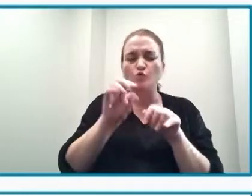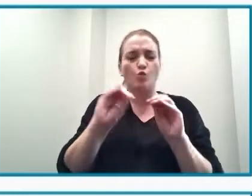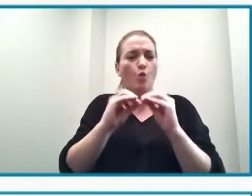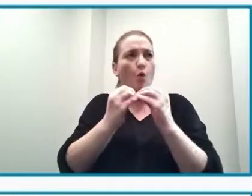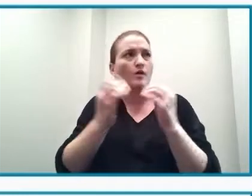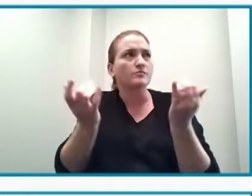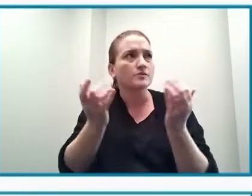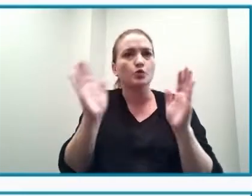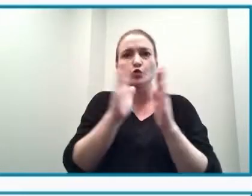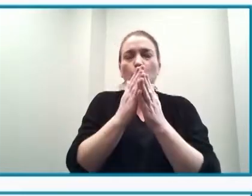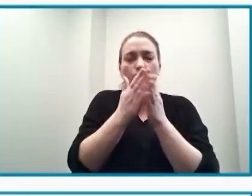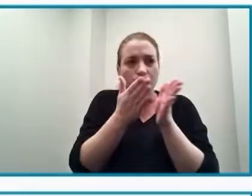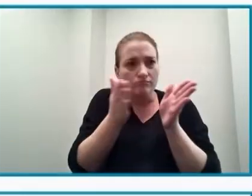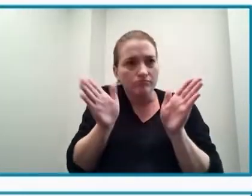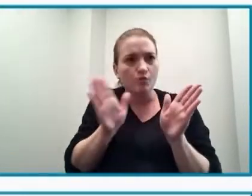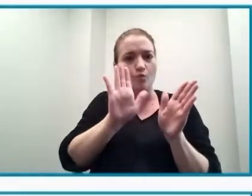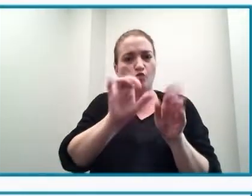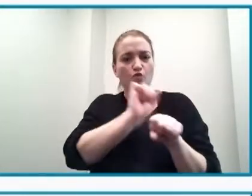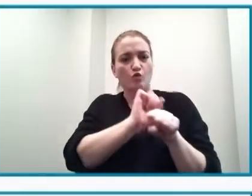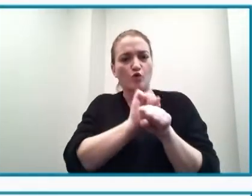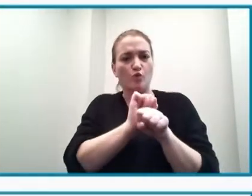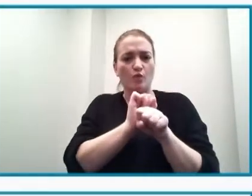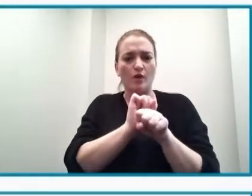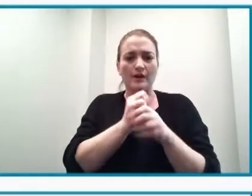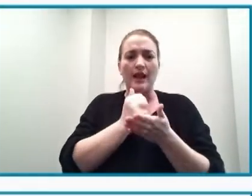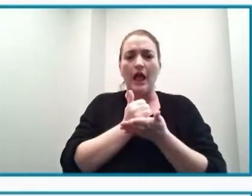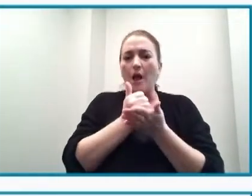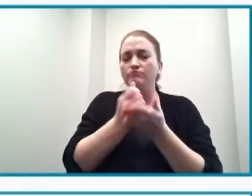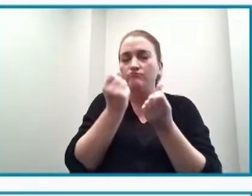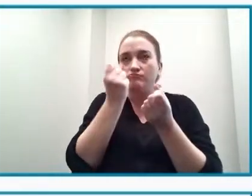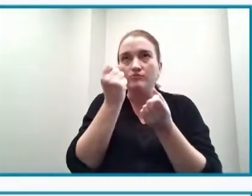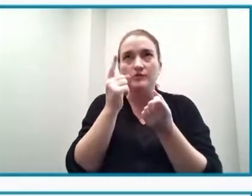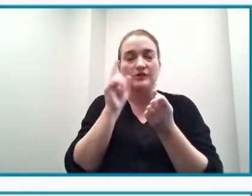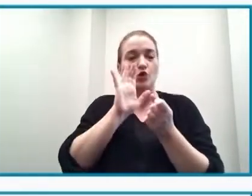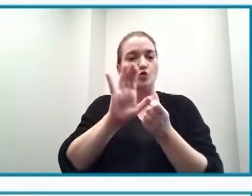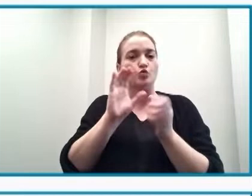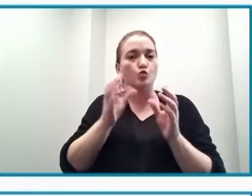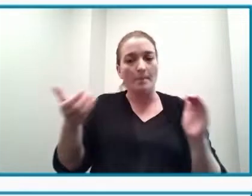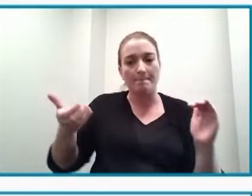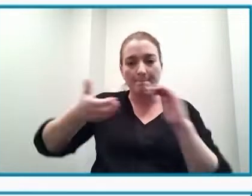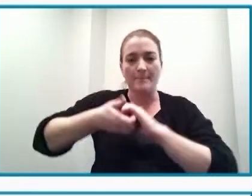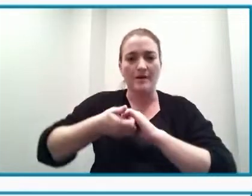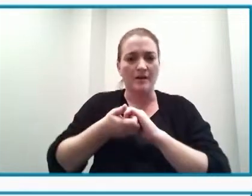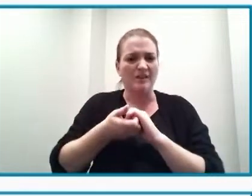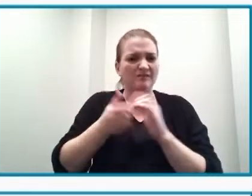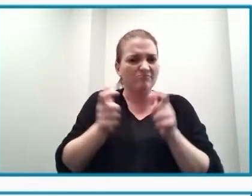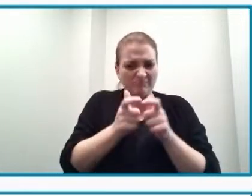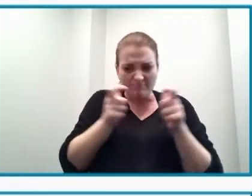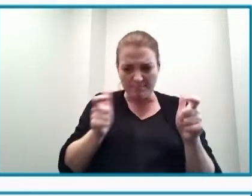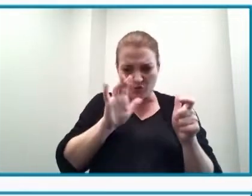perspective. So if you can start with how large is The Old Globe team? How do you work with the military connected population?